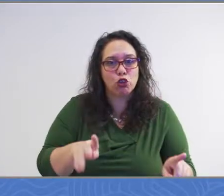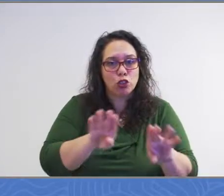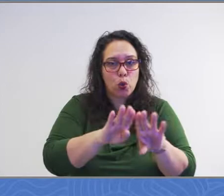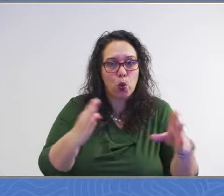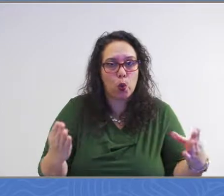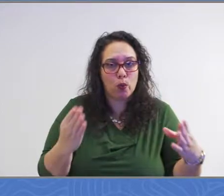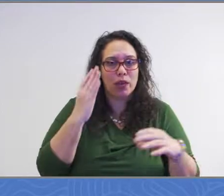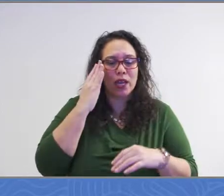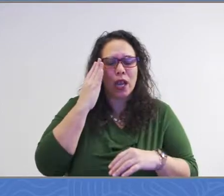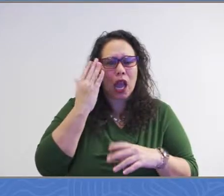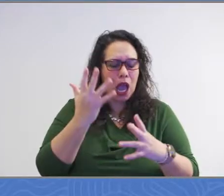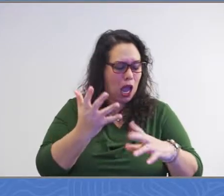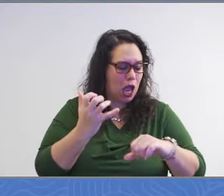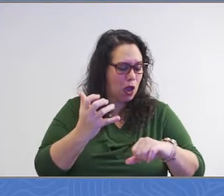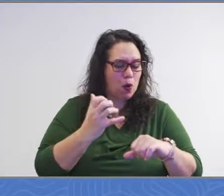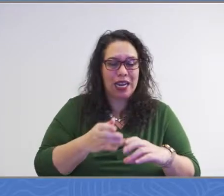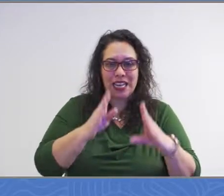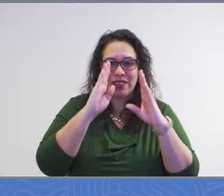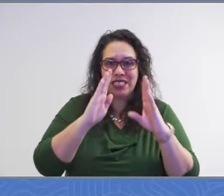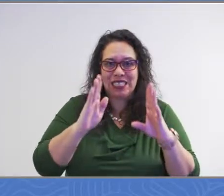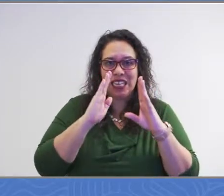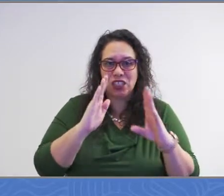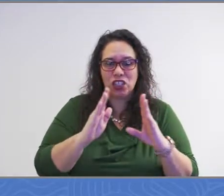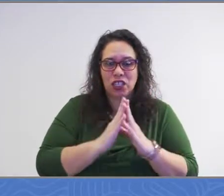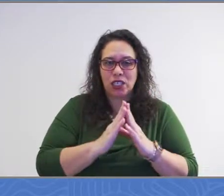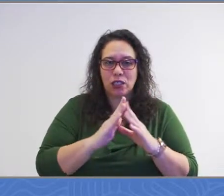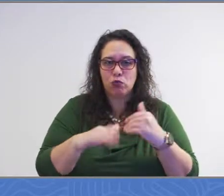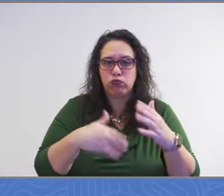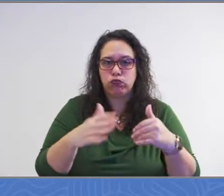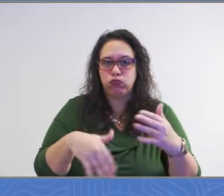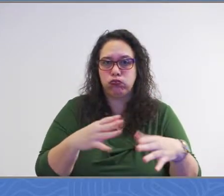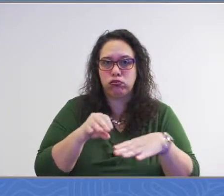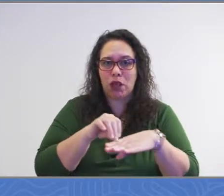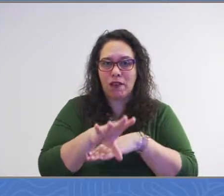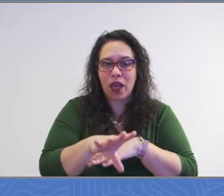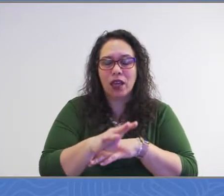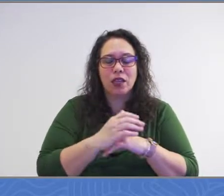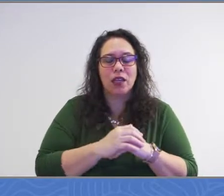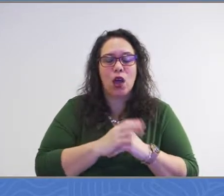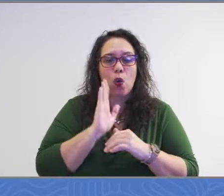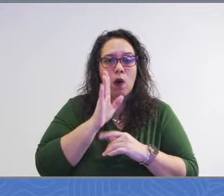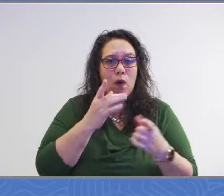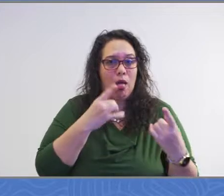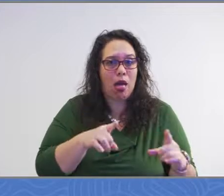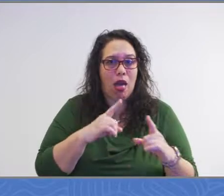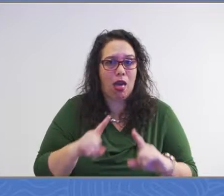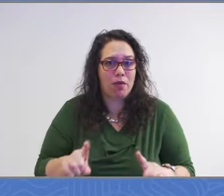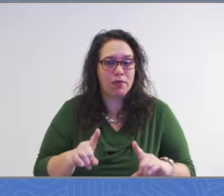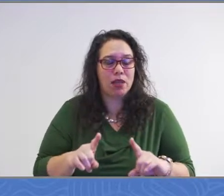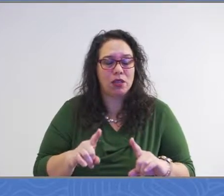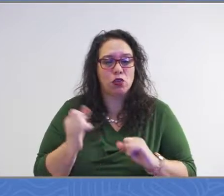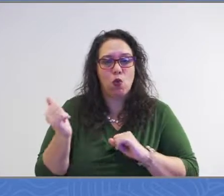I wanted to give attention to the dominoes that this will have to the parents of those who are in the all virtual running setting.